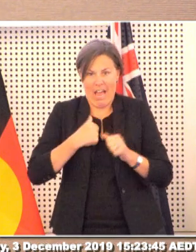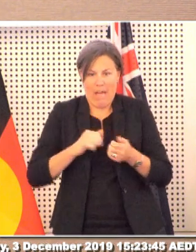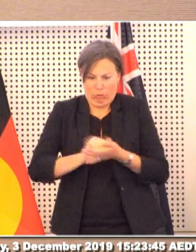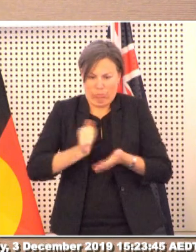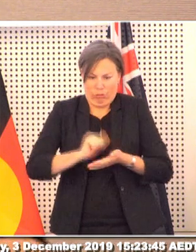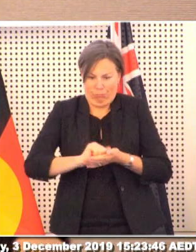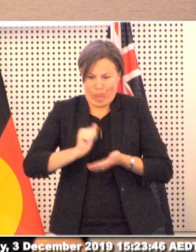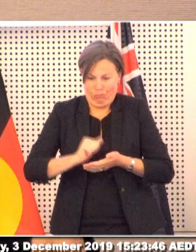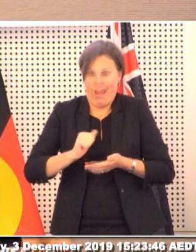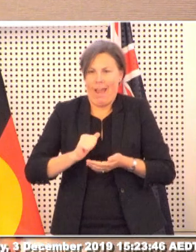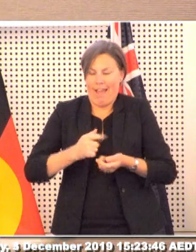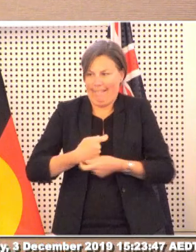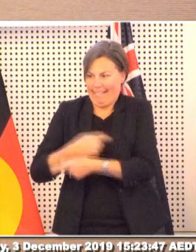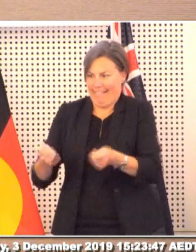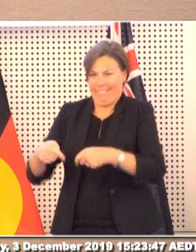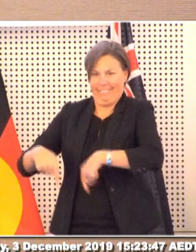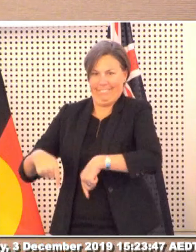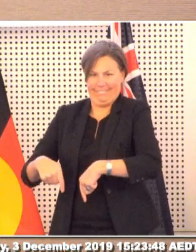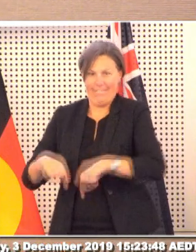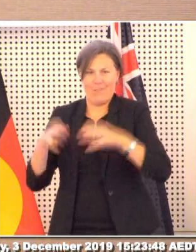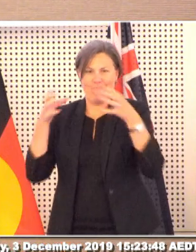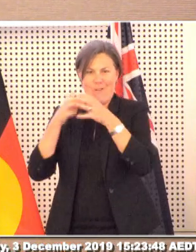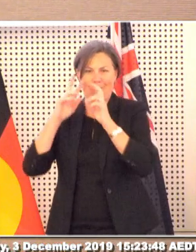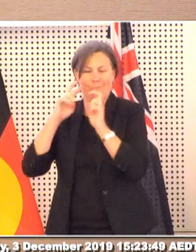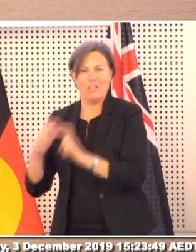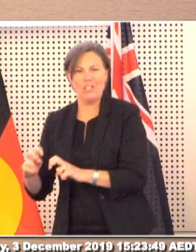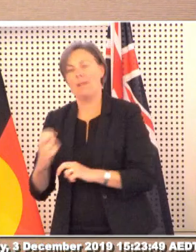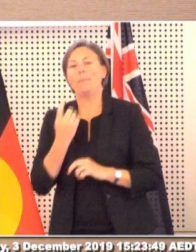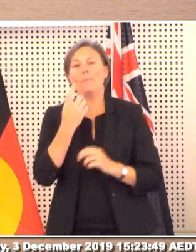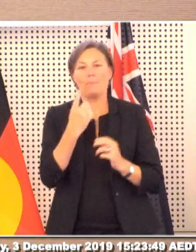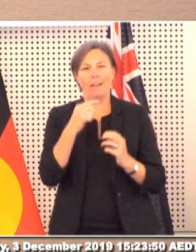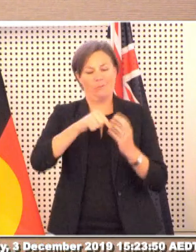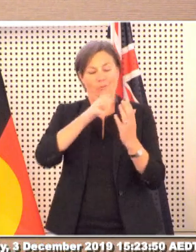But the report takes us through what are some of the issues with – with group homes